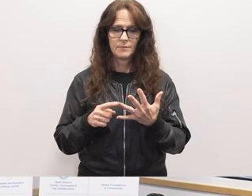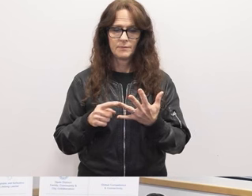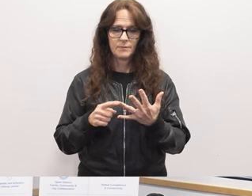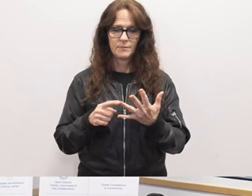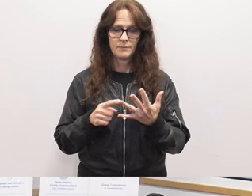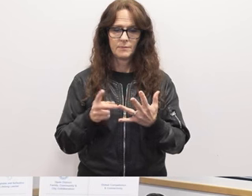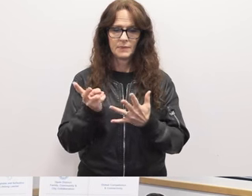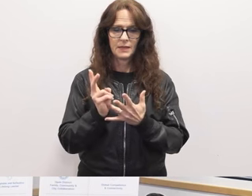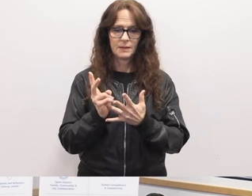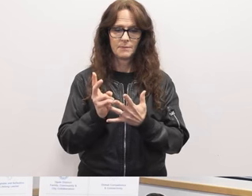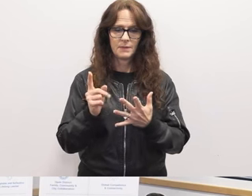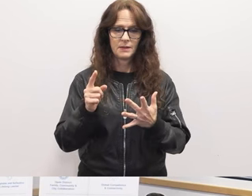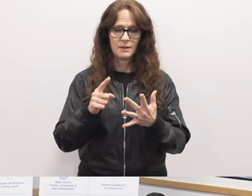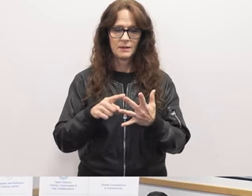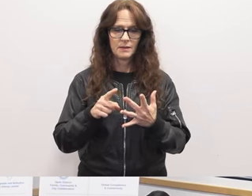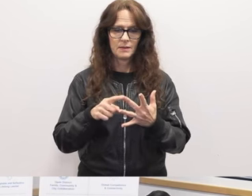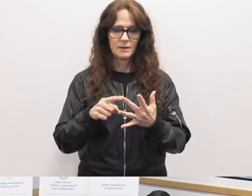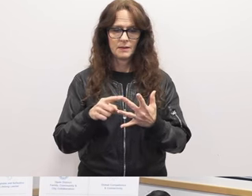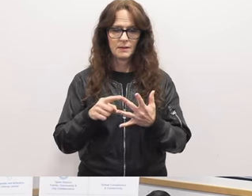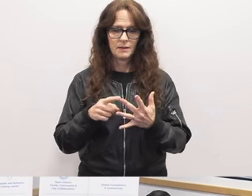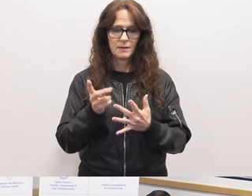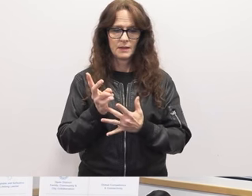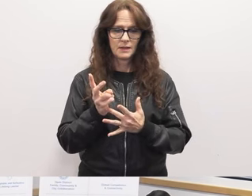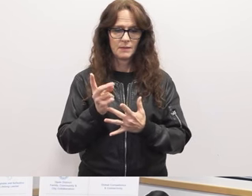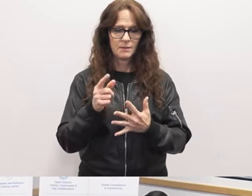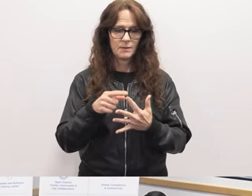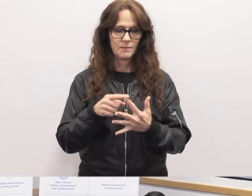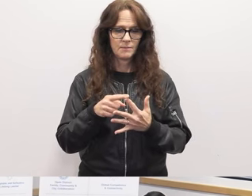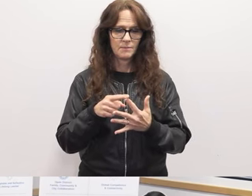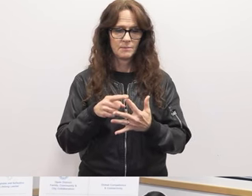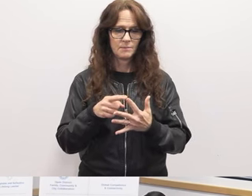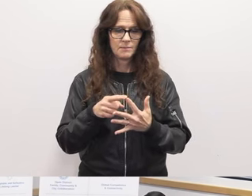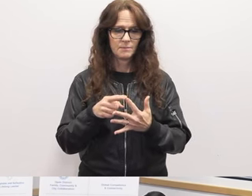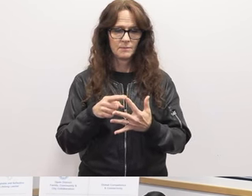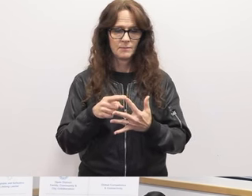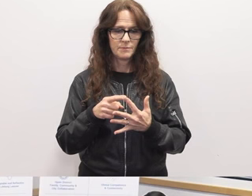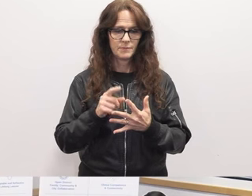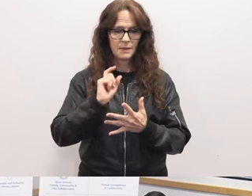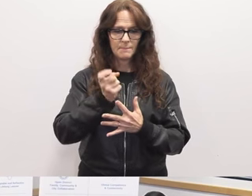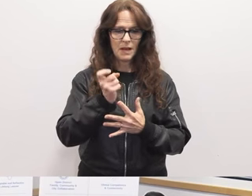[Doug Otto] Keep. [Diana Craighead] Keep. [Juan Benitez] Modify.